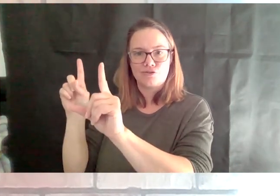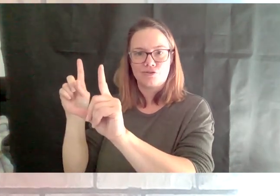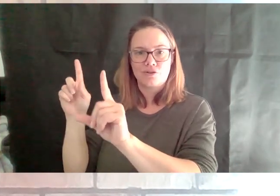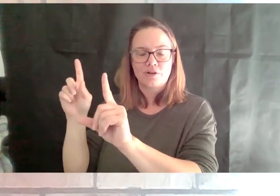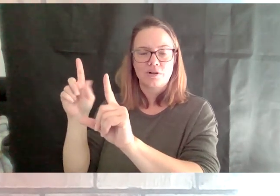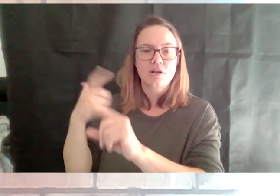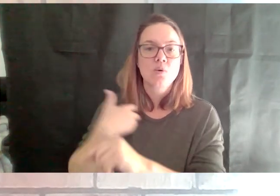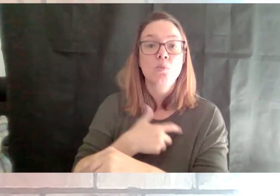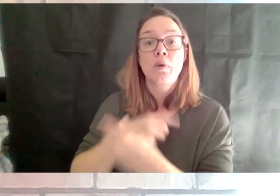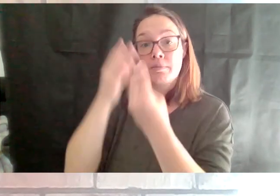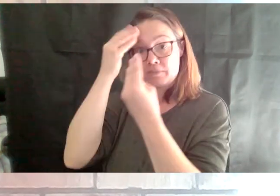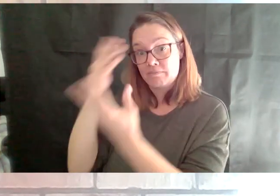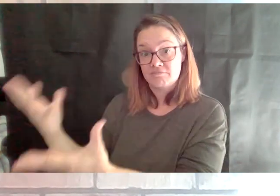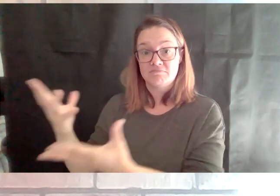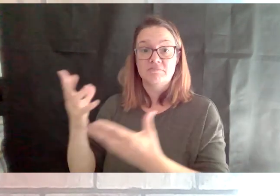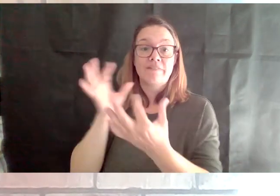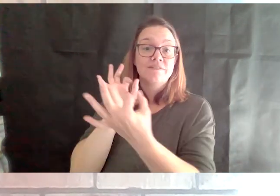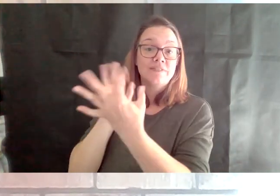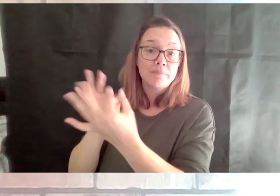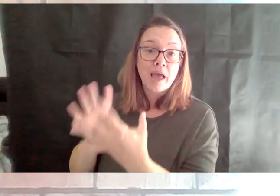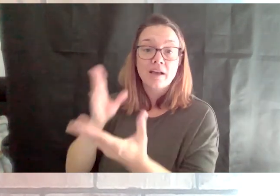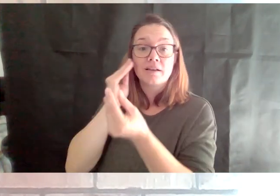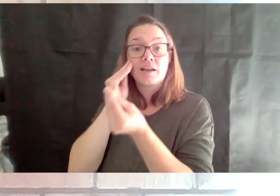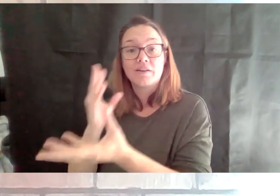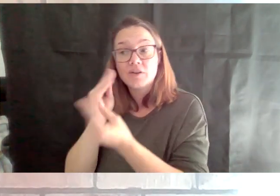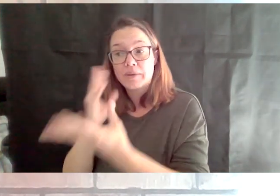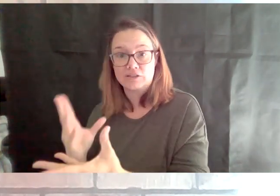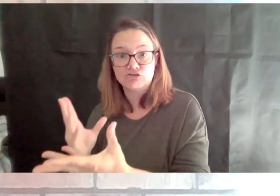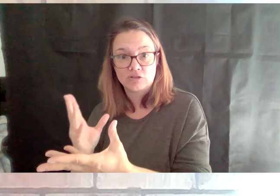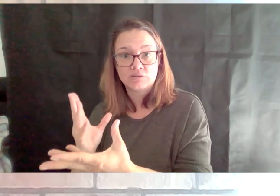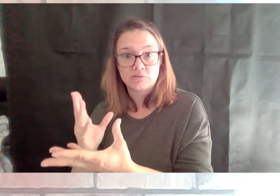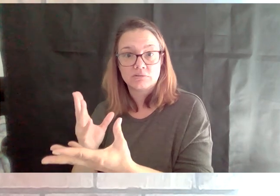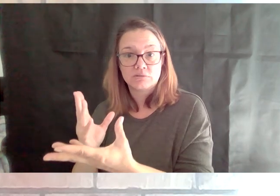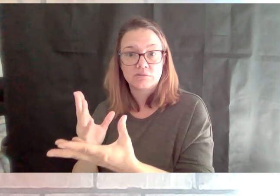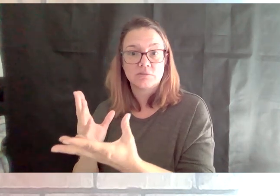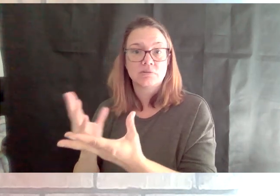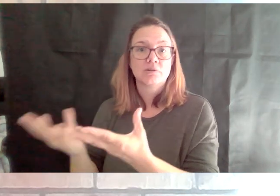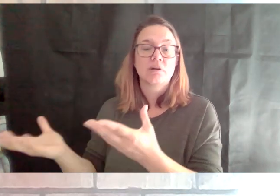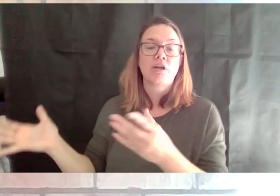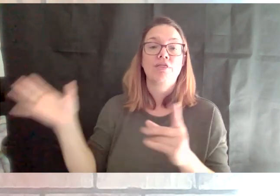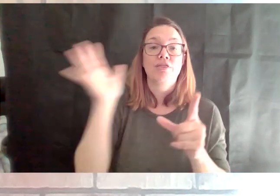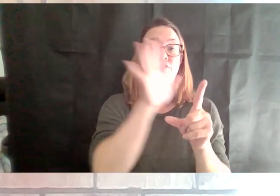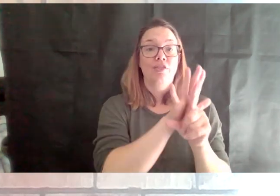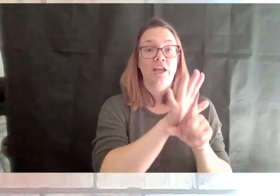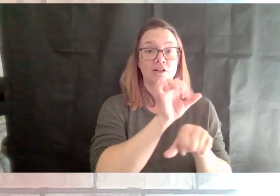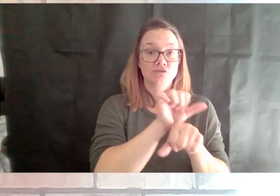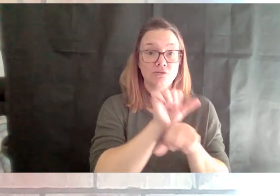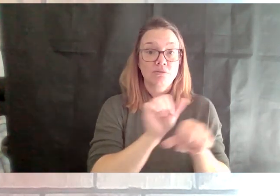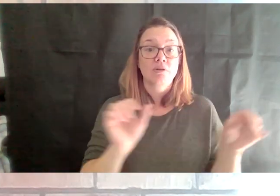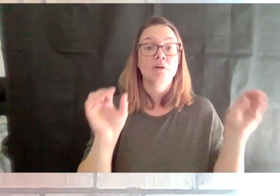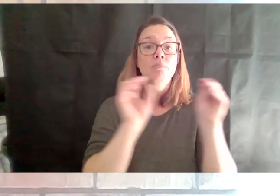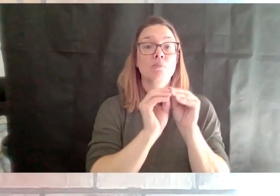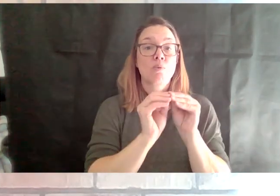and provide that feedback and information makes their job, their tasks, easier and more enjoyable